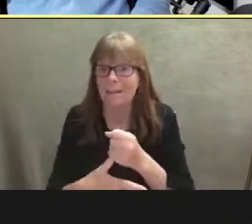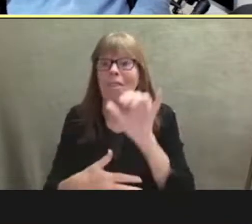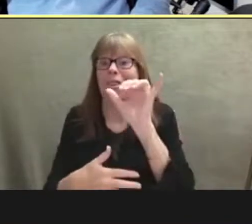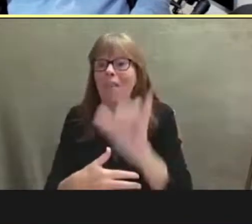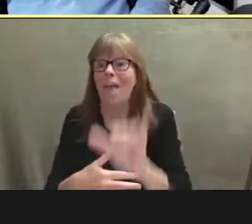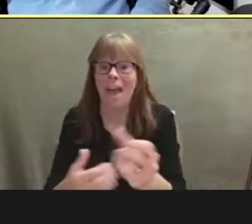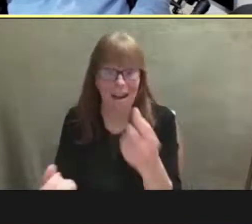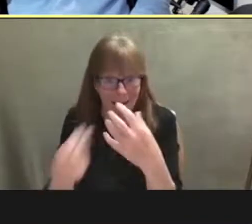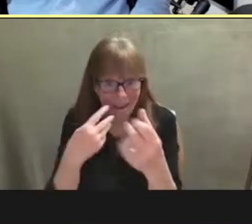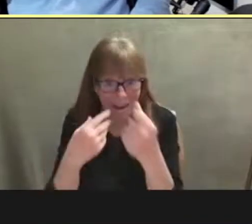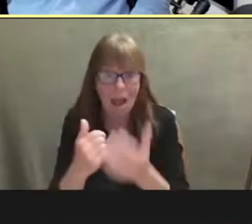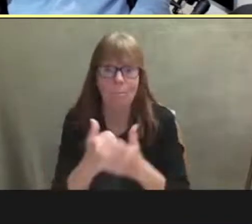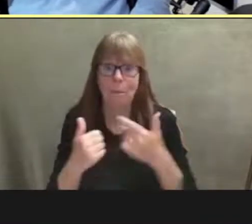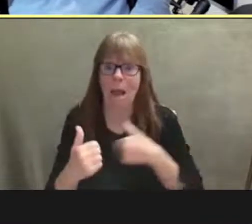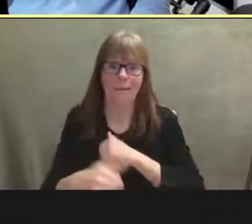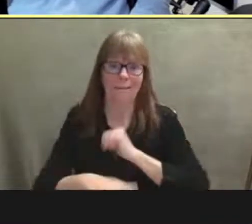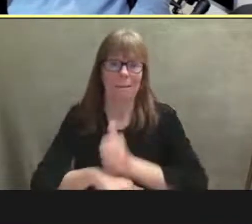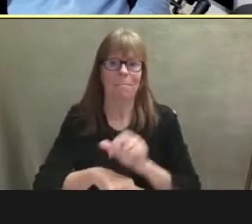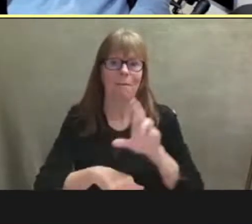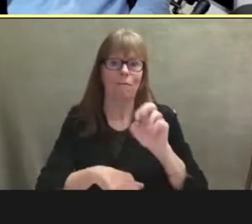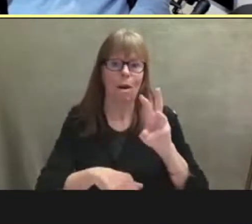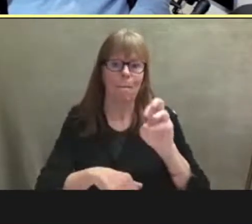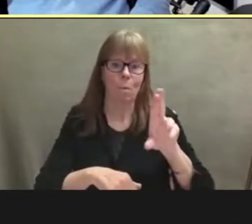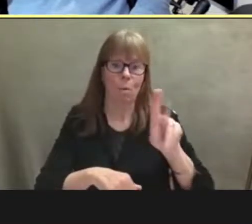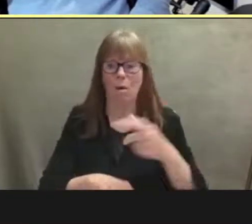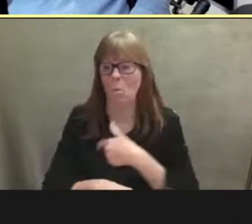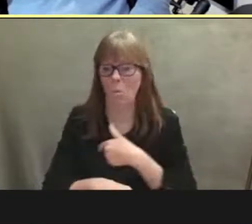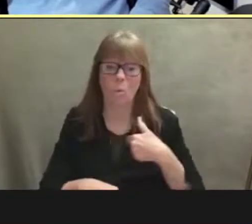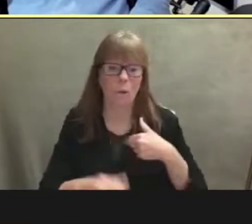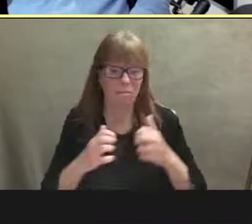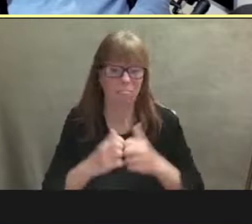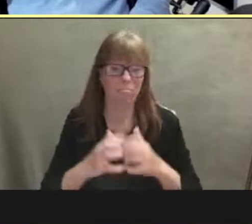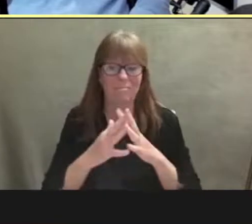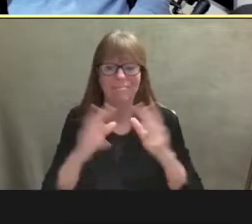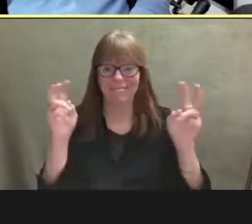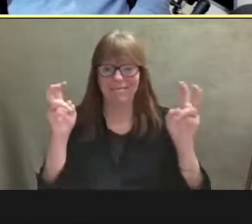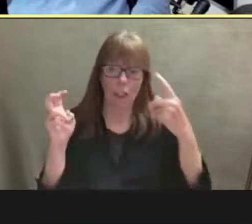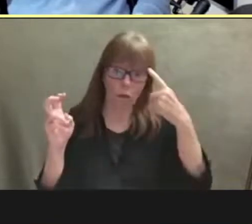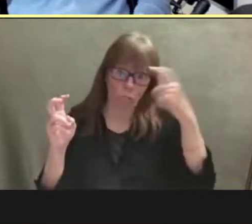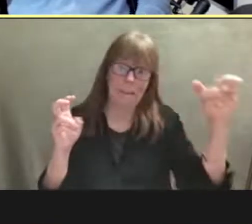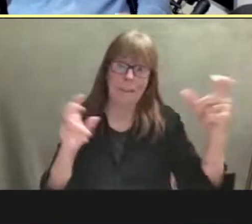We then assembled a dream team: 14 people who had dedicated their professional lives